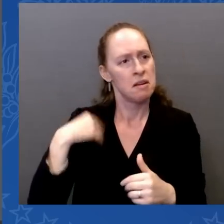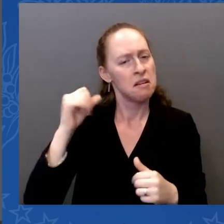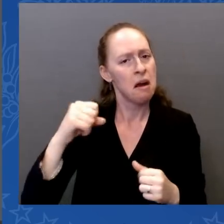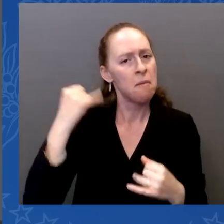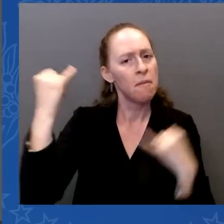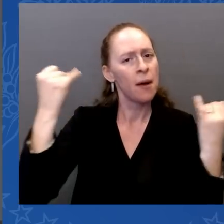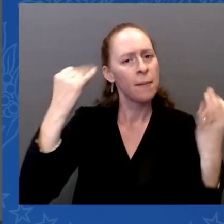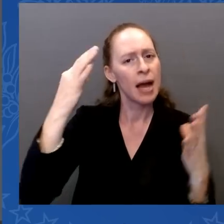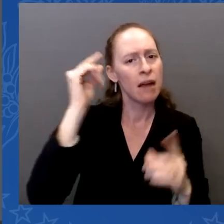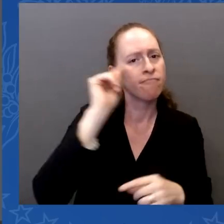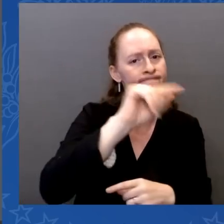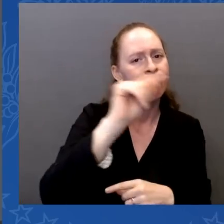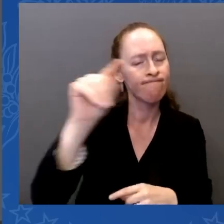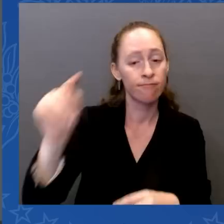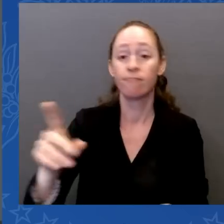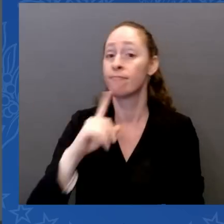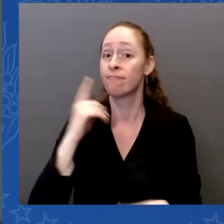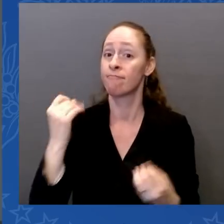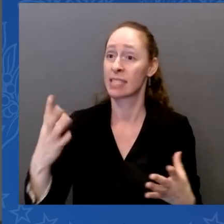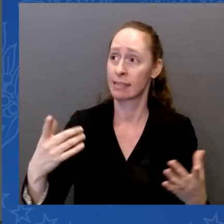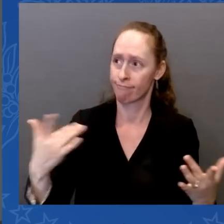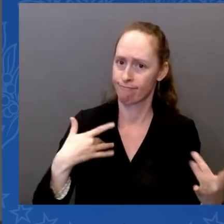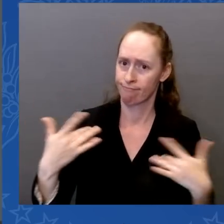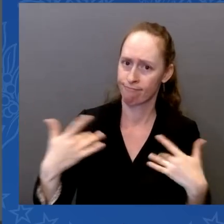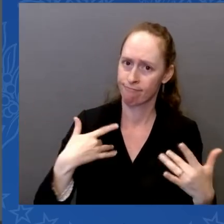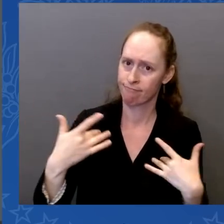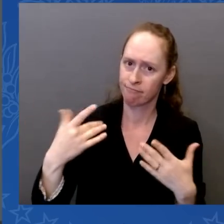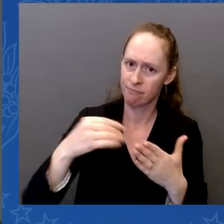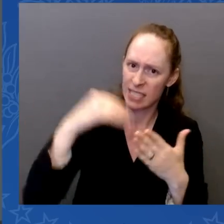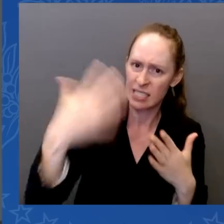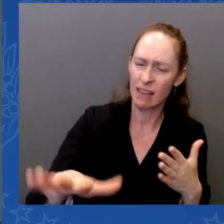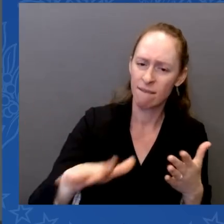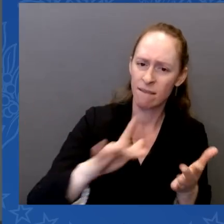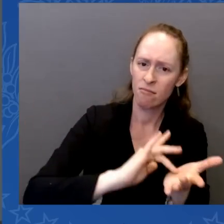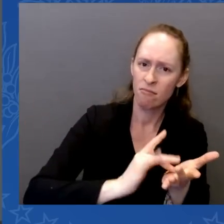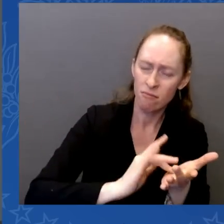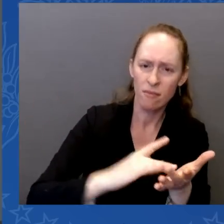Reducing that cost and concern is one of my top priorities.